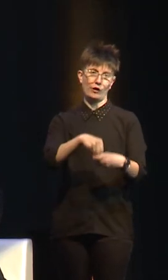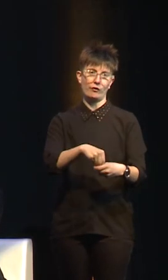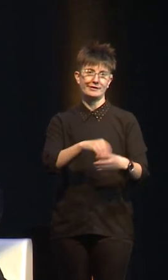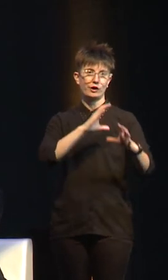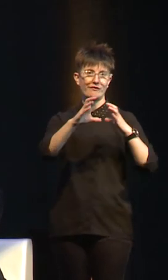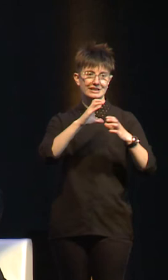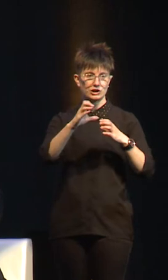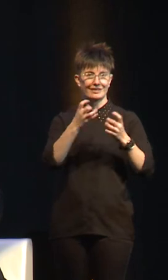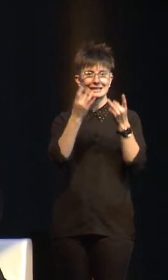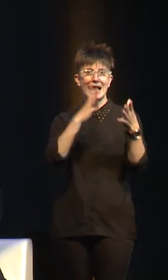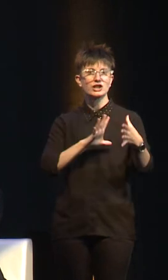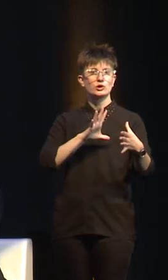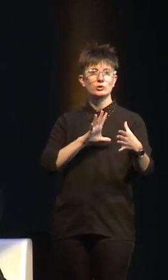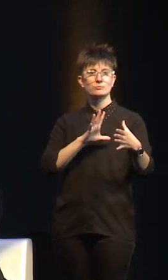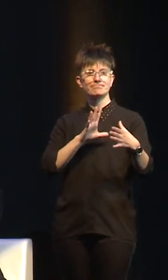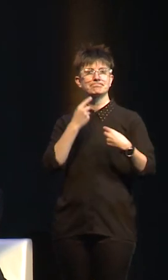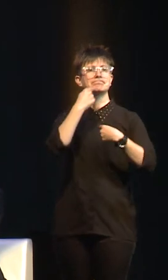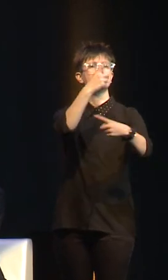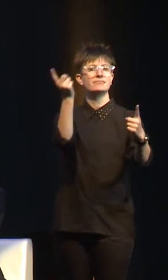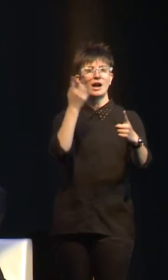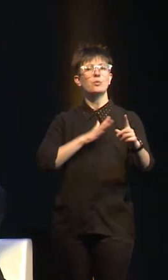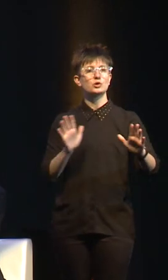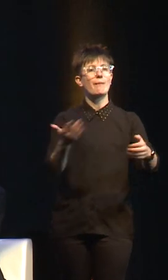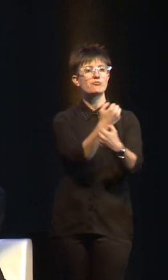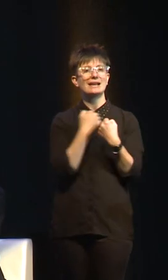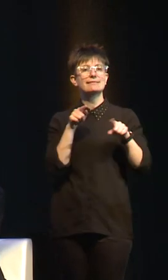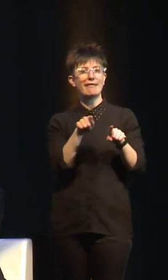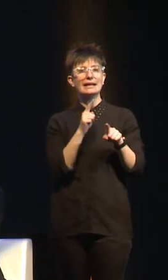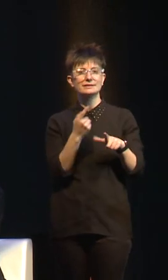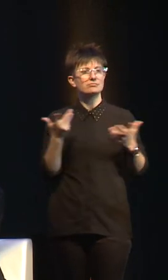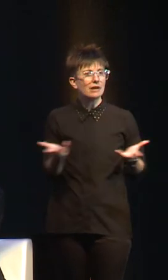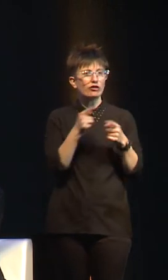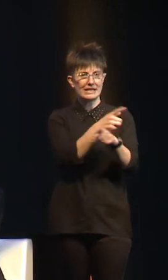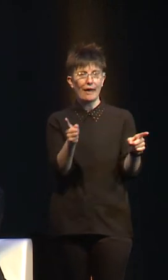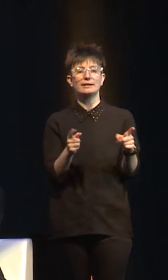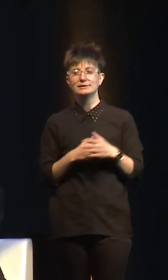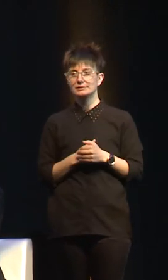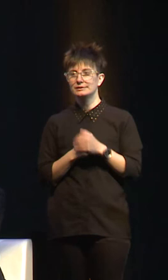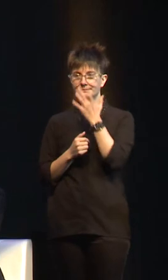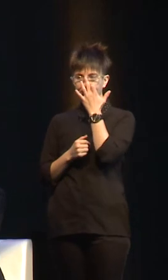that more as what I'd like to see constructive. David: Oh yeah I'm the same, exactly the same;